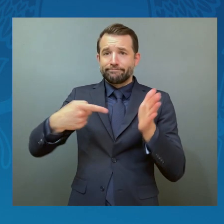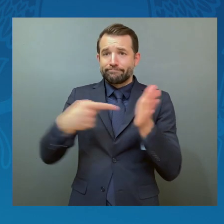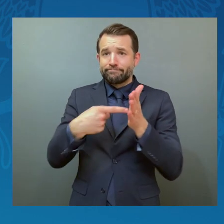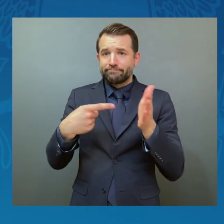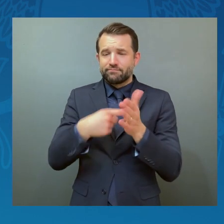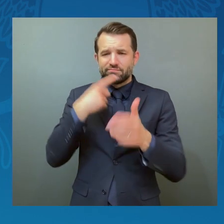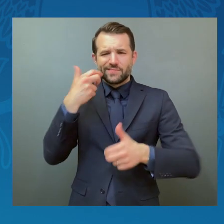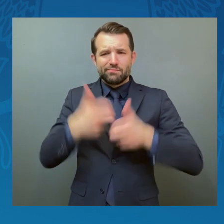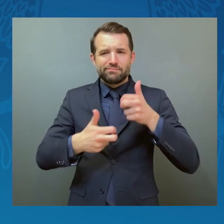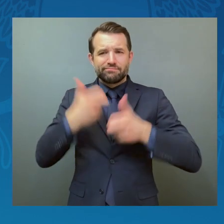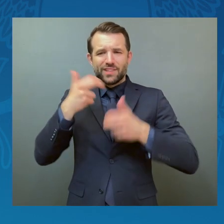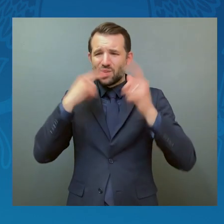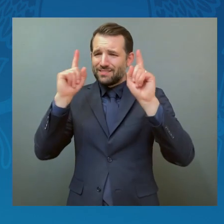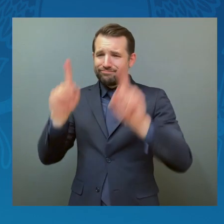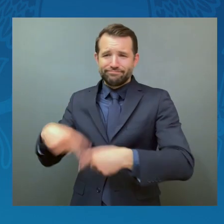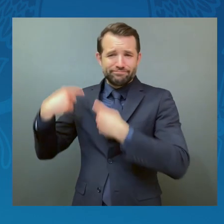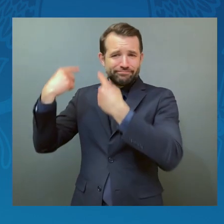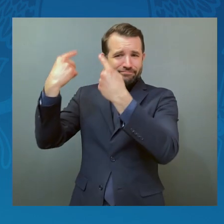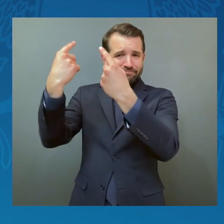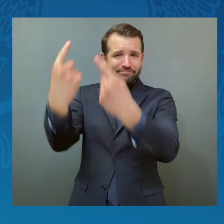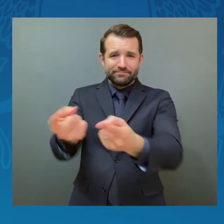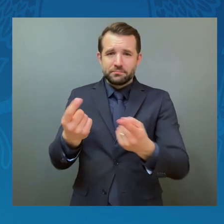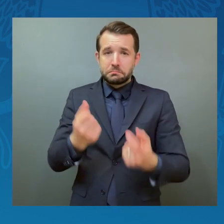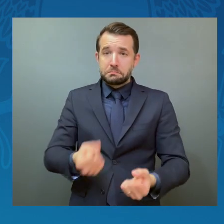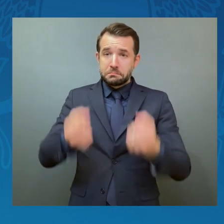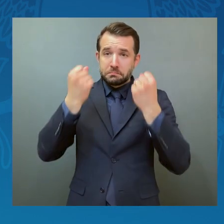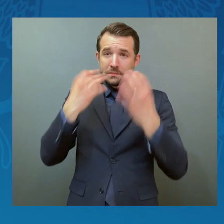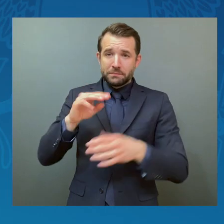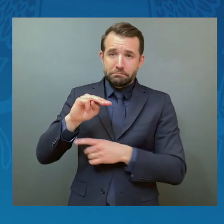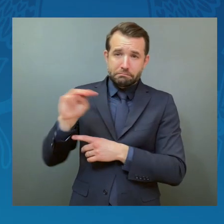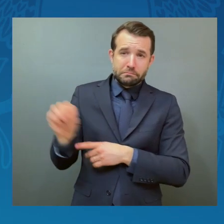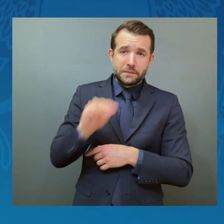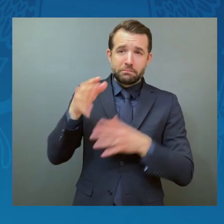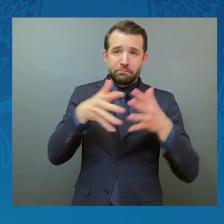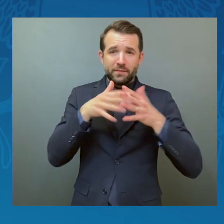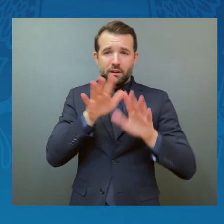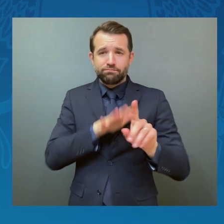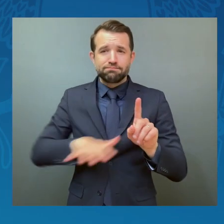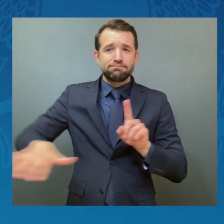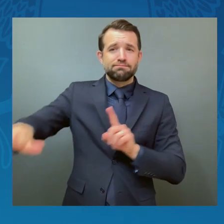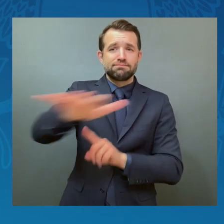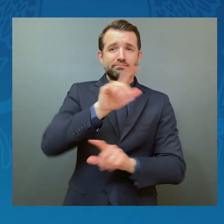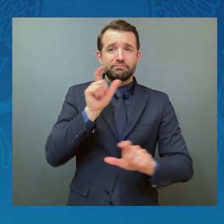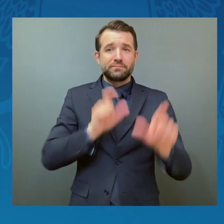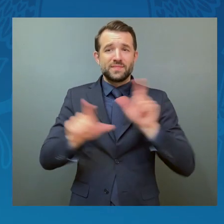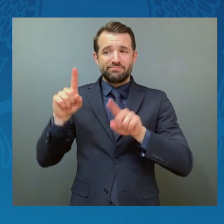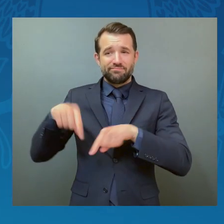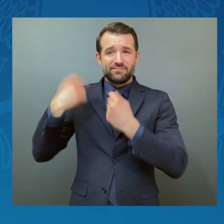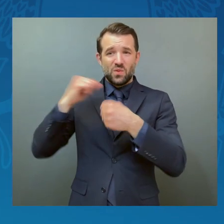and it's only gotten worse during the pandemic. One in three US adults are saddled with outstanding medical debt.